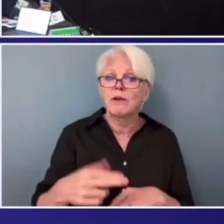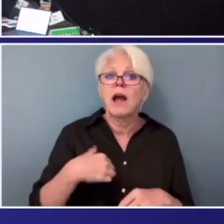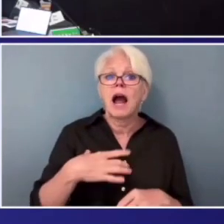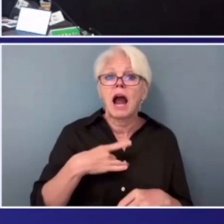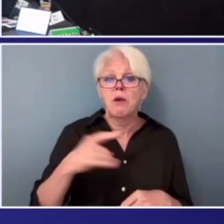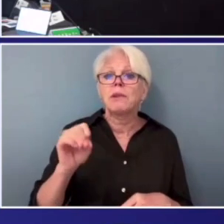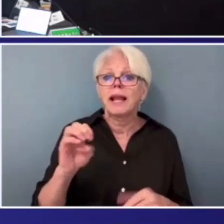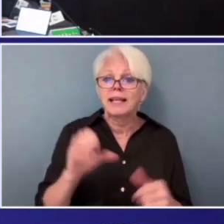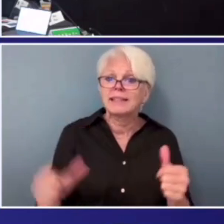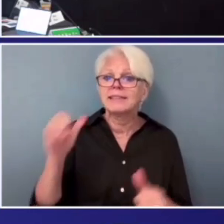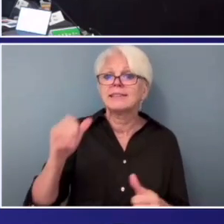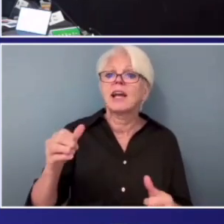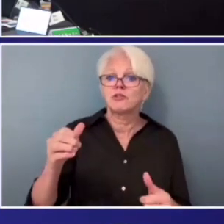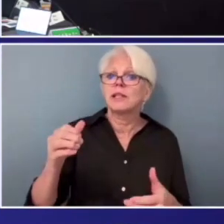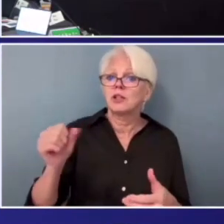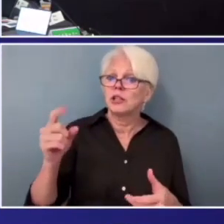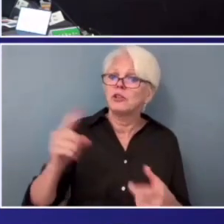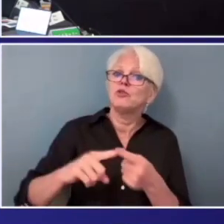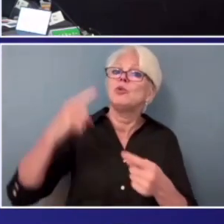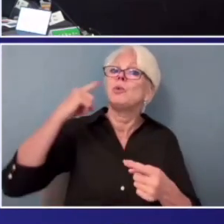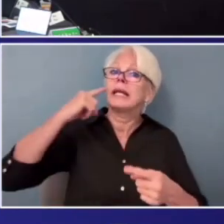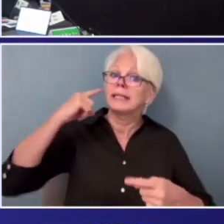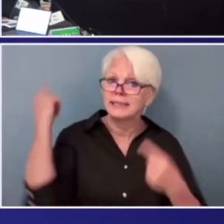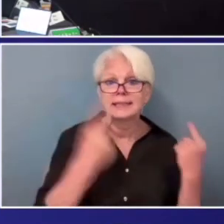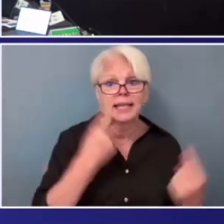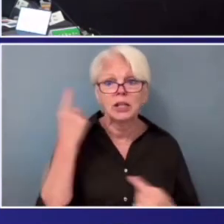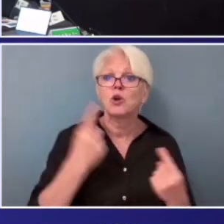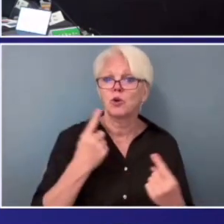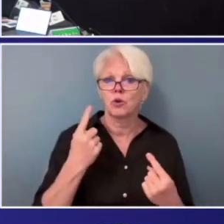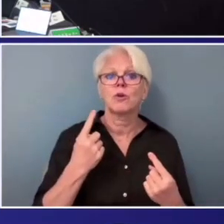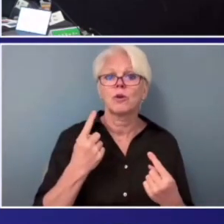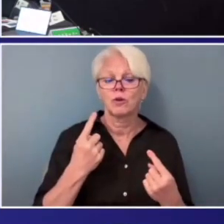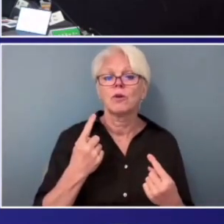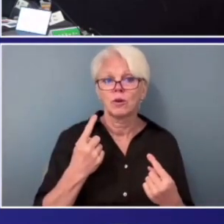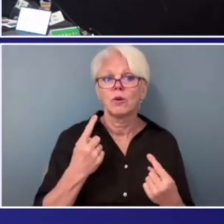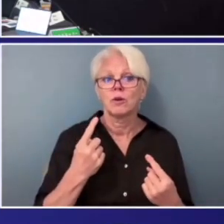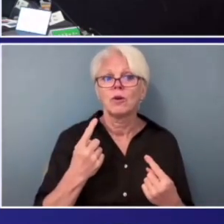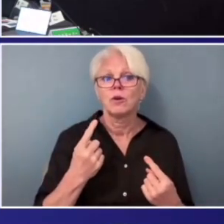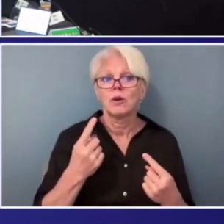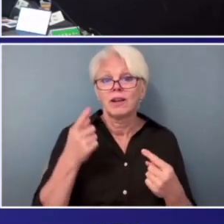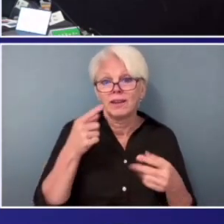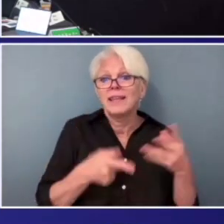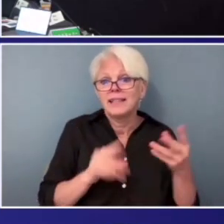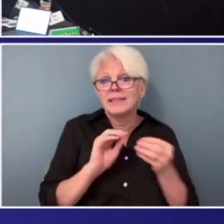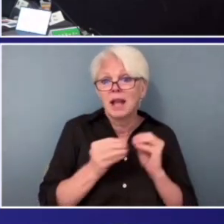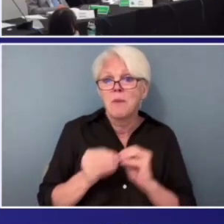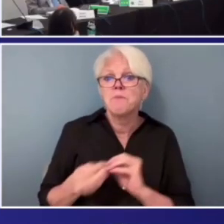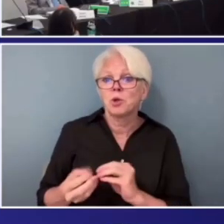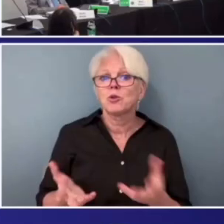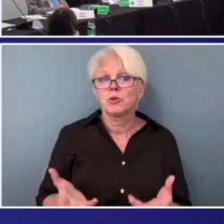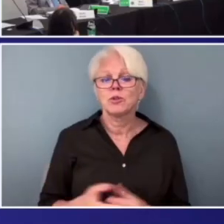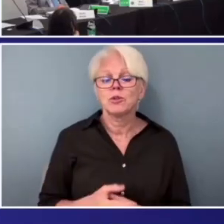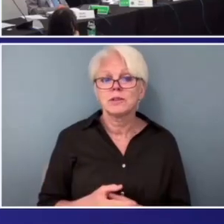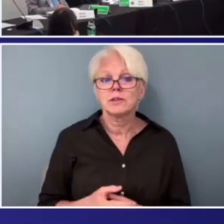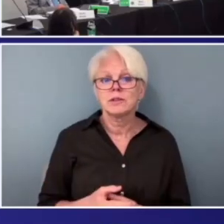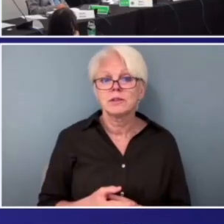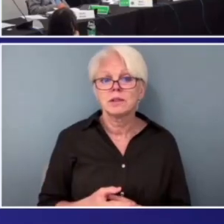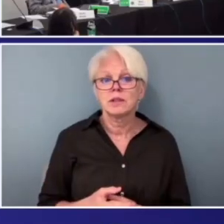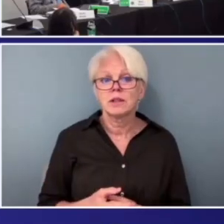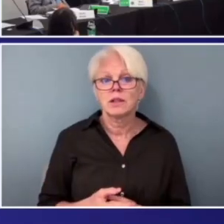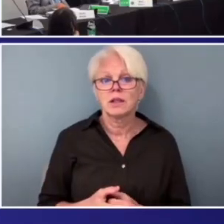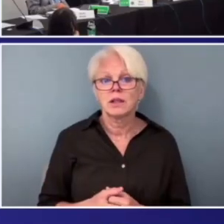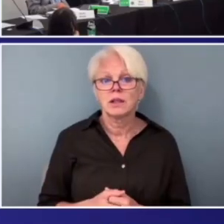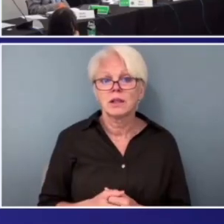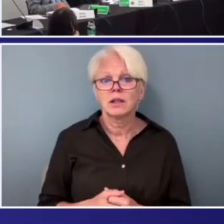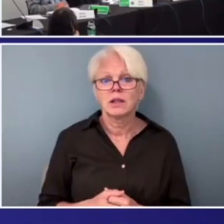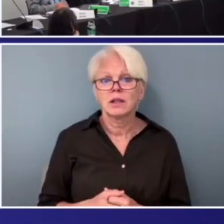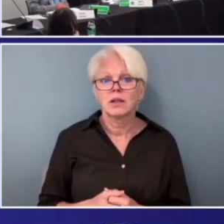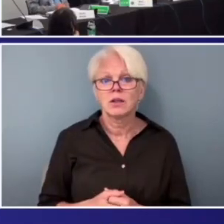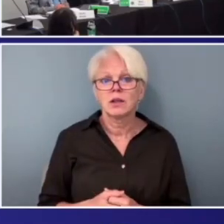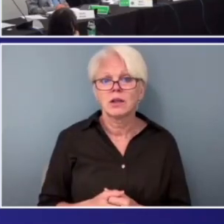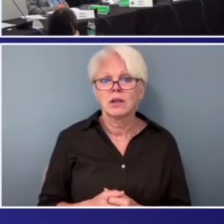consider these numbers with Masters of